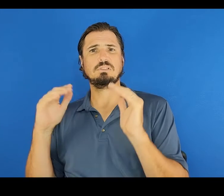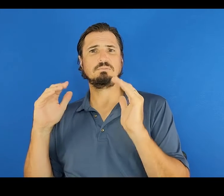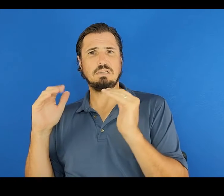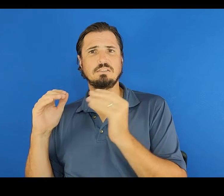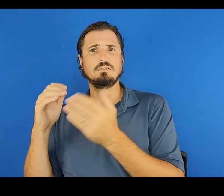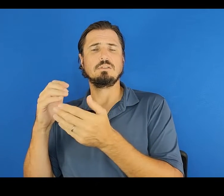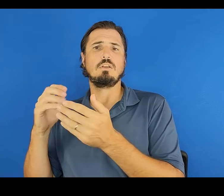come